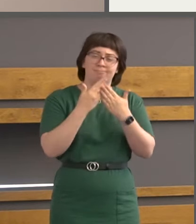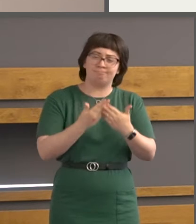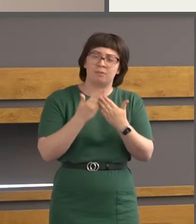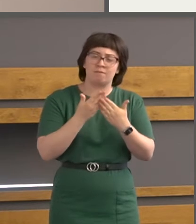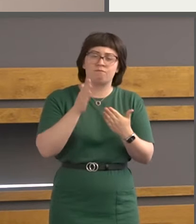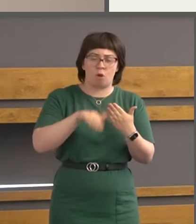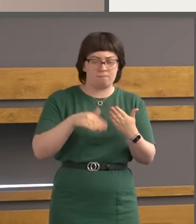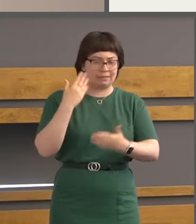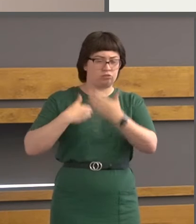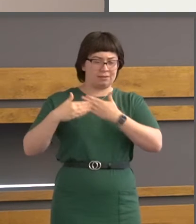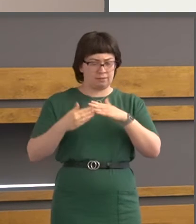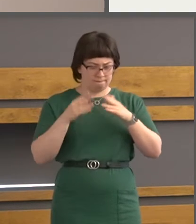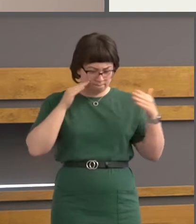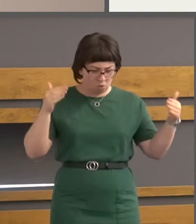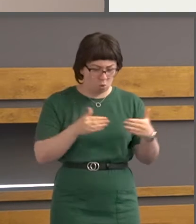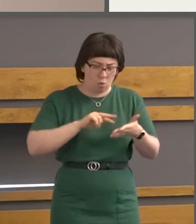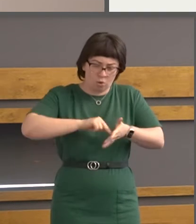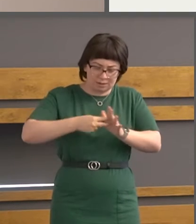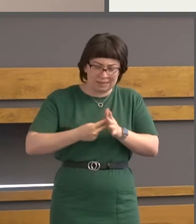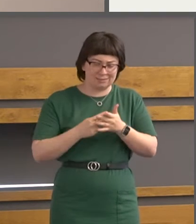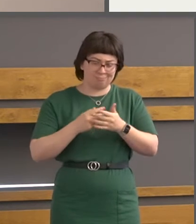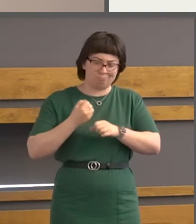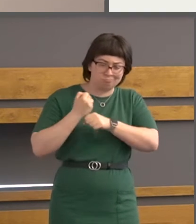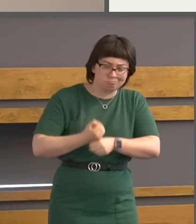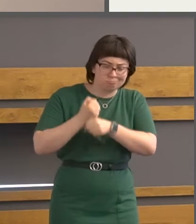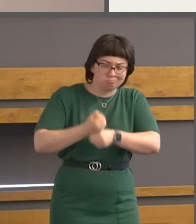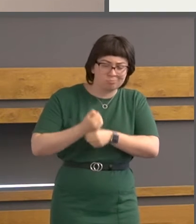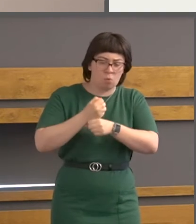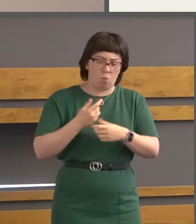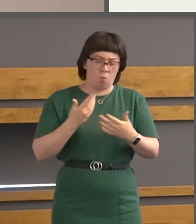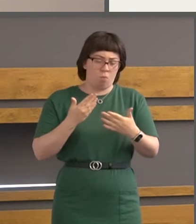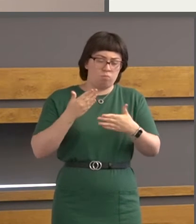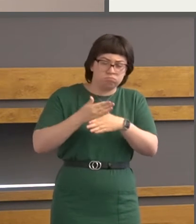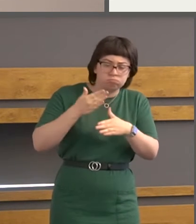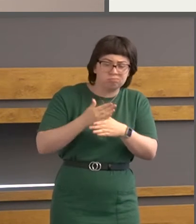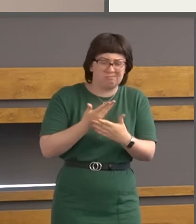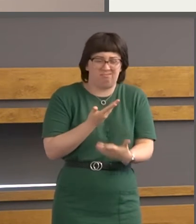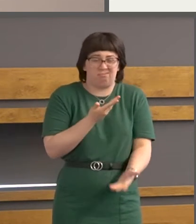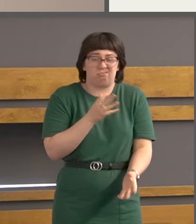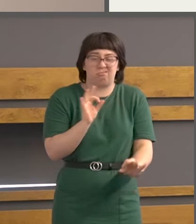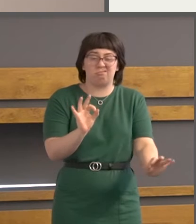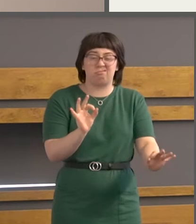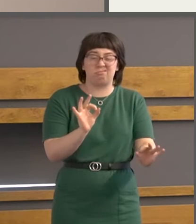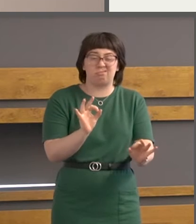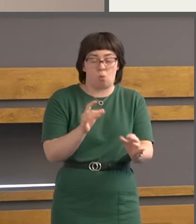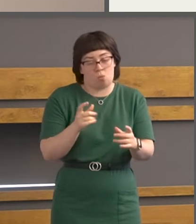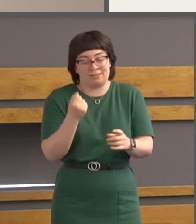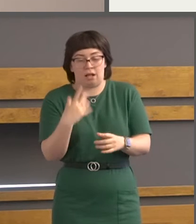has focused primarily on organized industrial labor, industrial workers who are mostly men and single migrants.